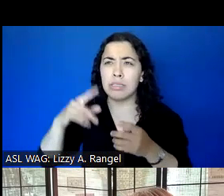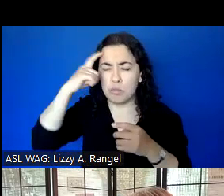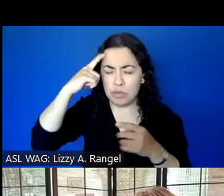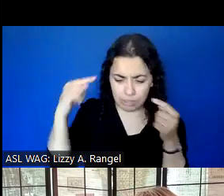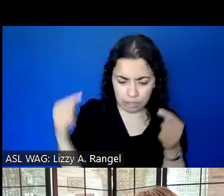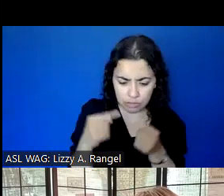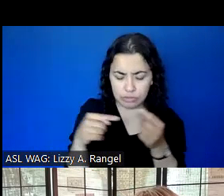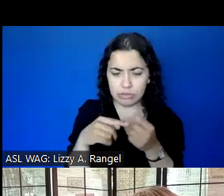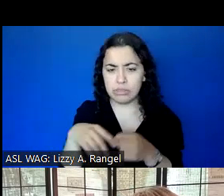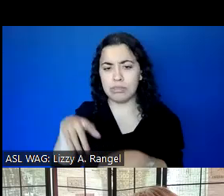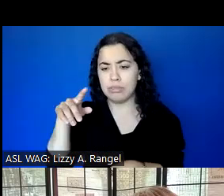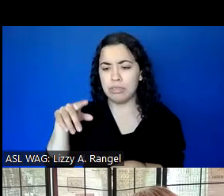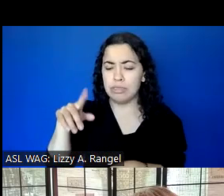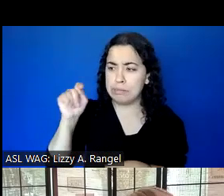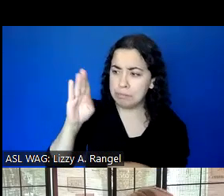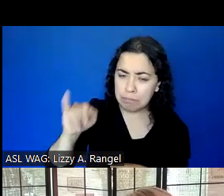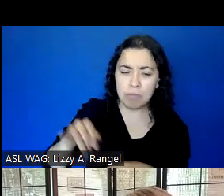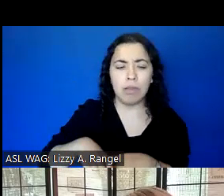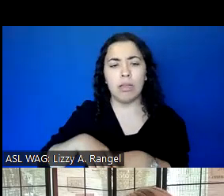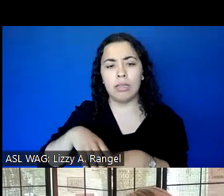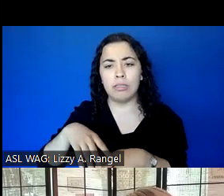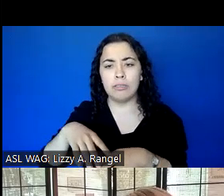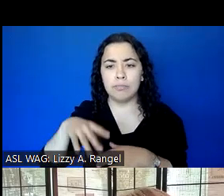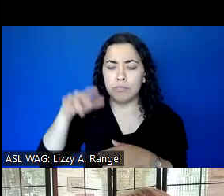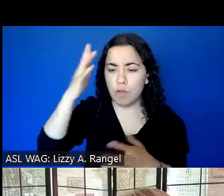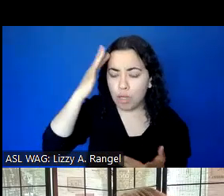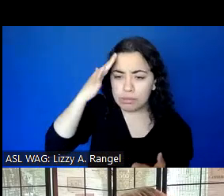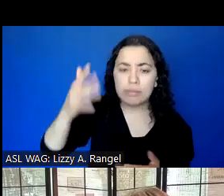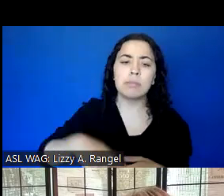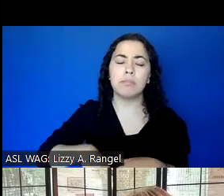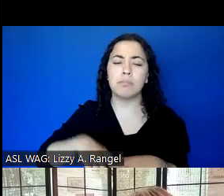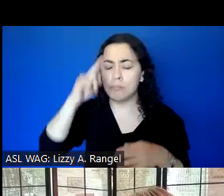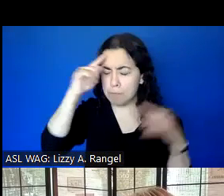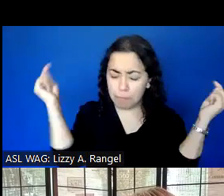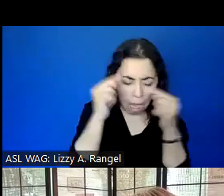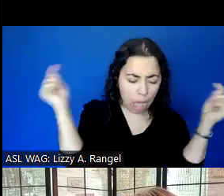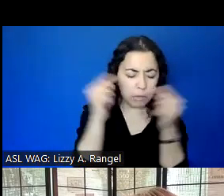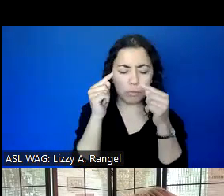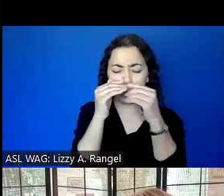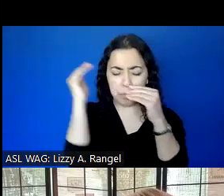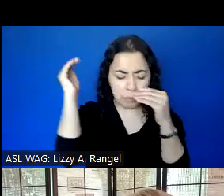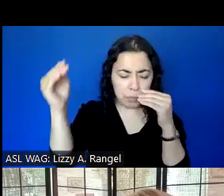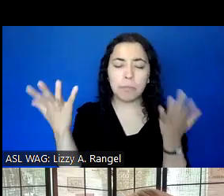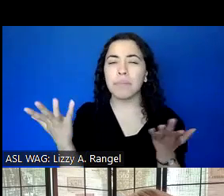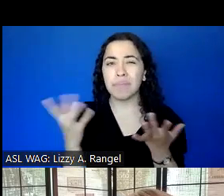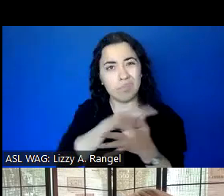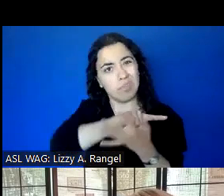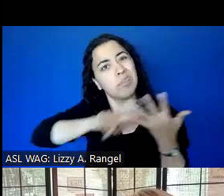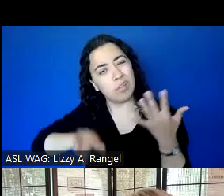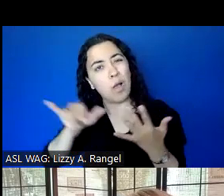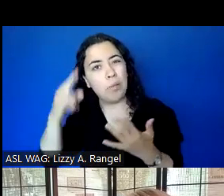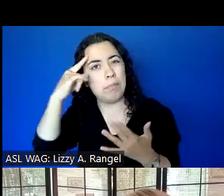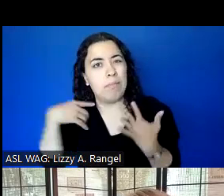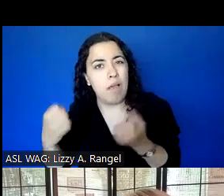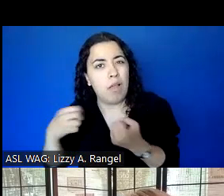disabilities experience periods of fluctuating health. Their needs are not consistent.